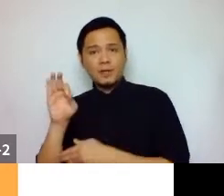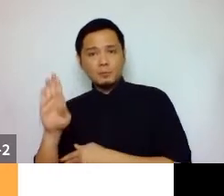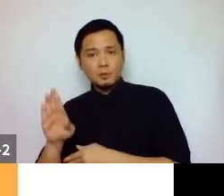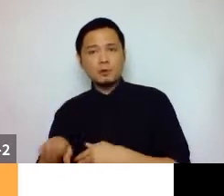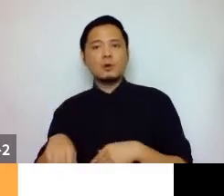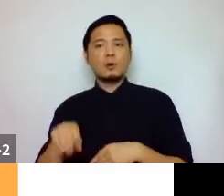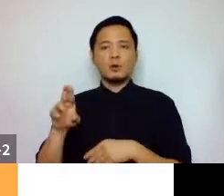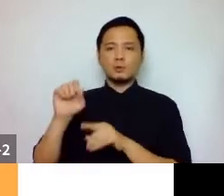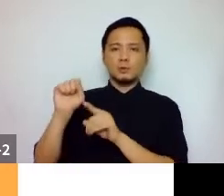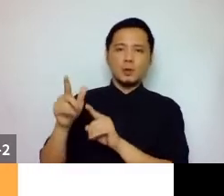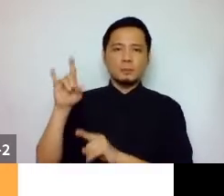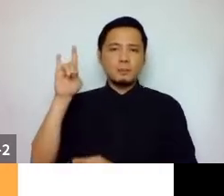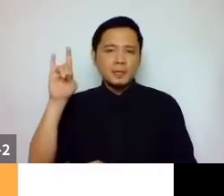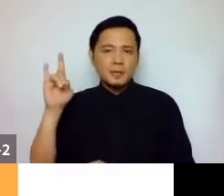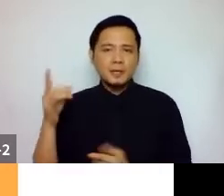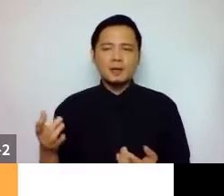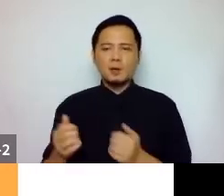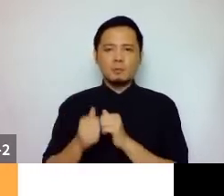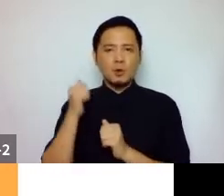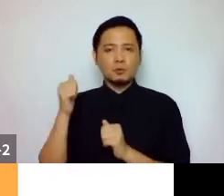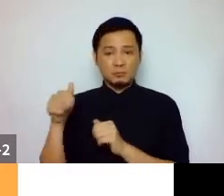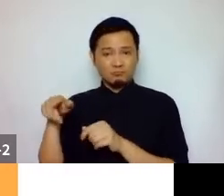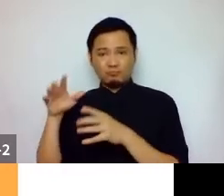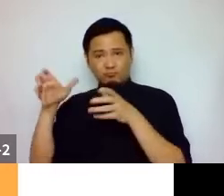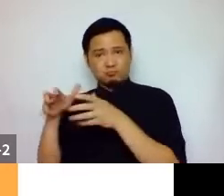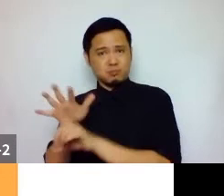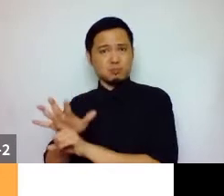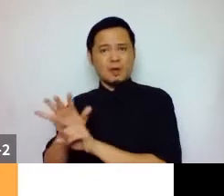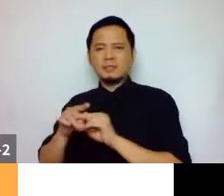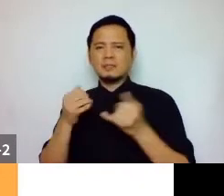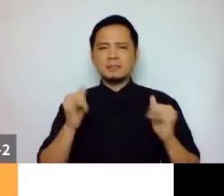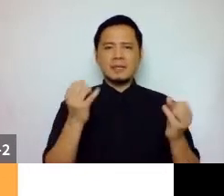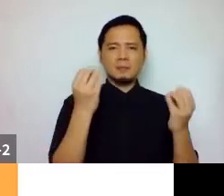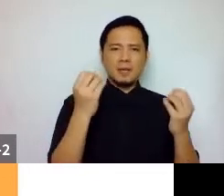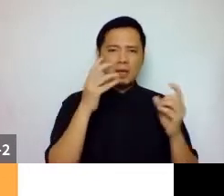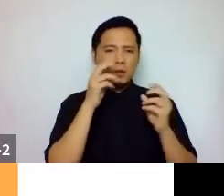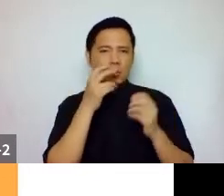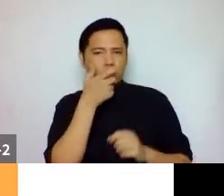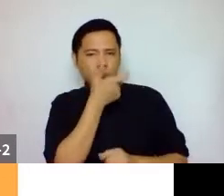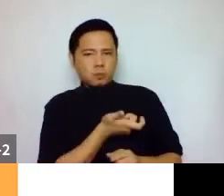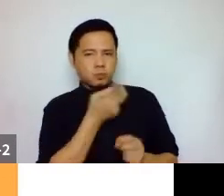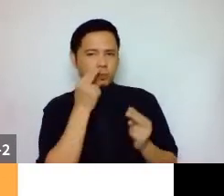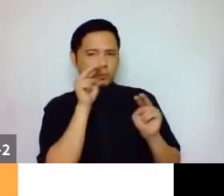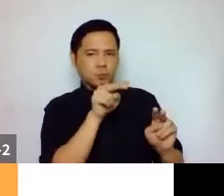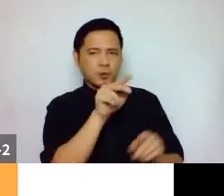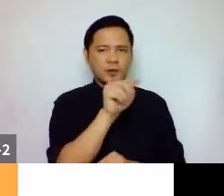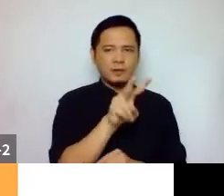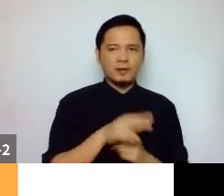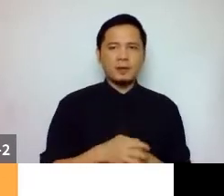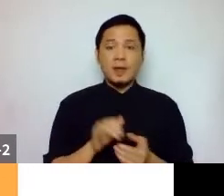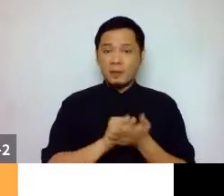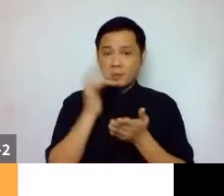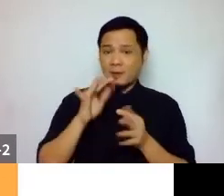there are really a lot that are hooked on TV and this is the reason why we need to use different platforms.